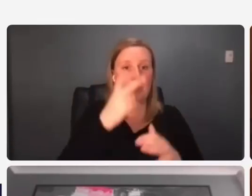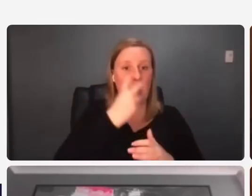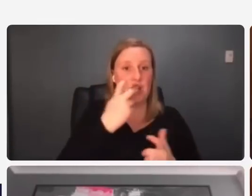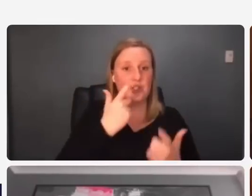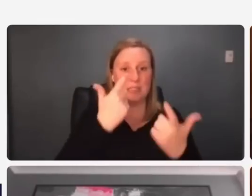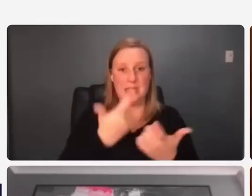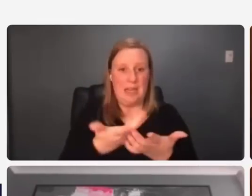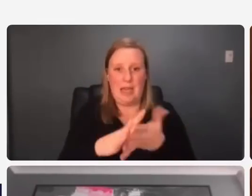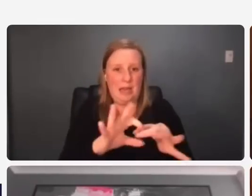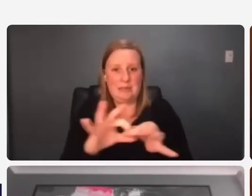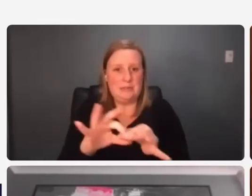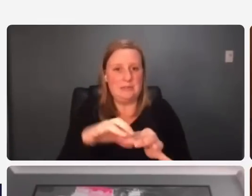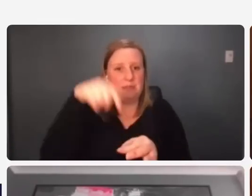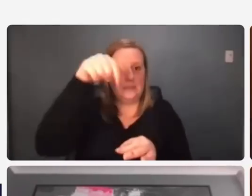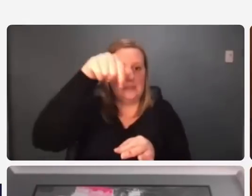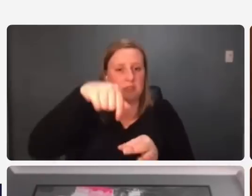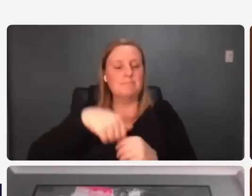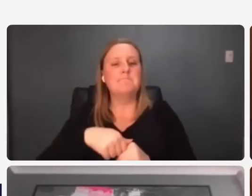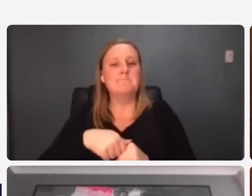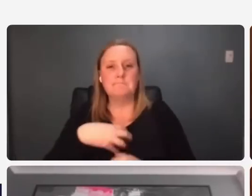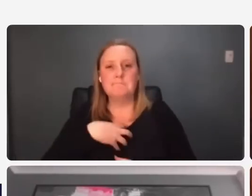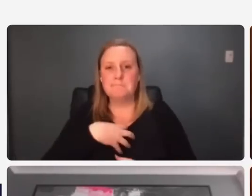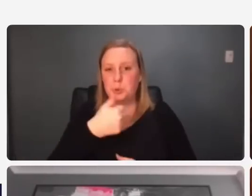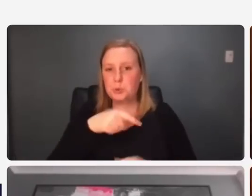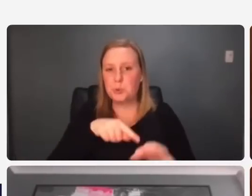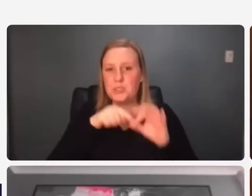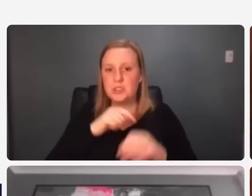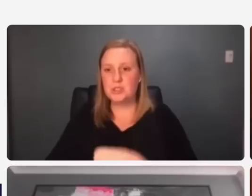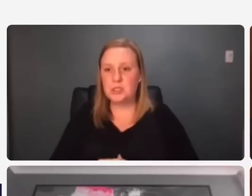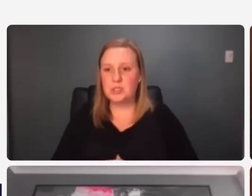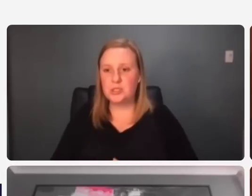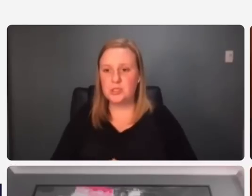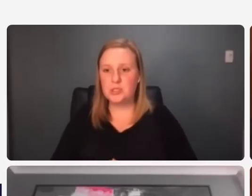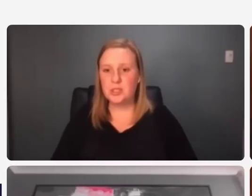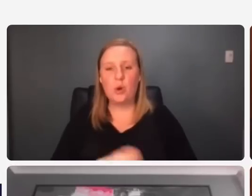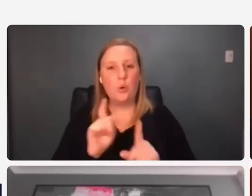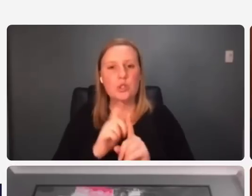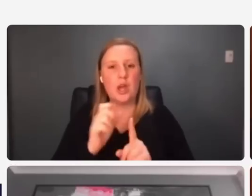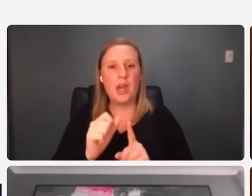Our relationship - also I think there's a link here to how Veterans receive care as well and certainly